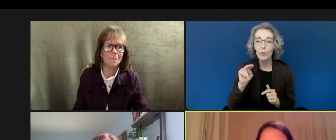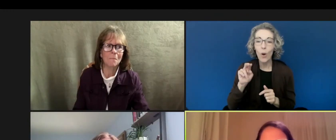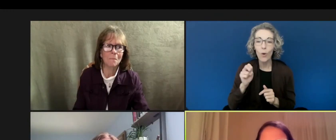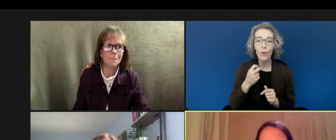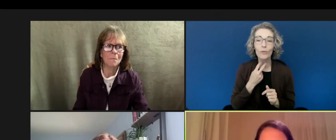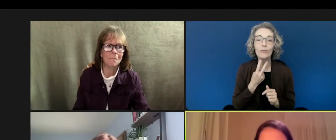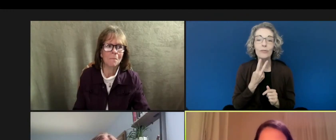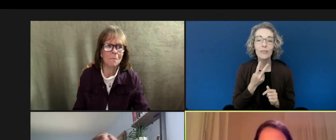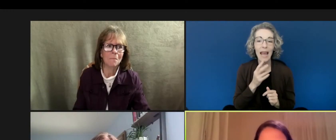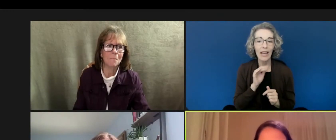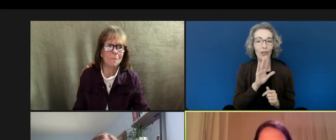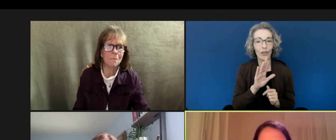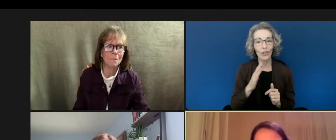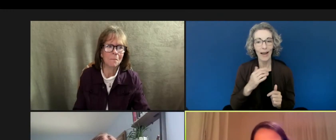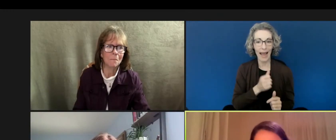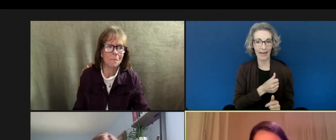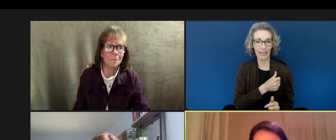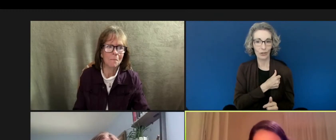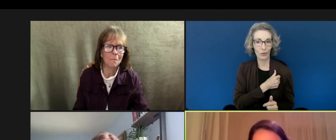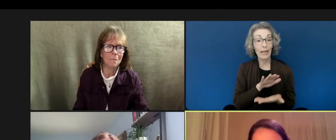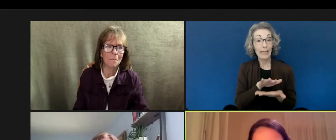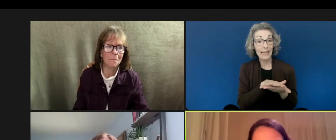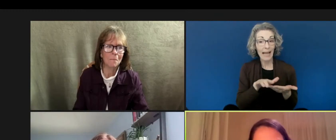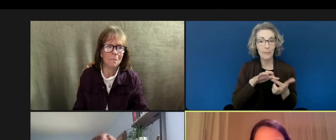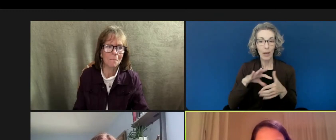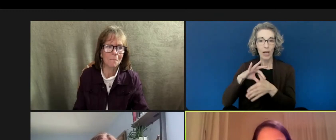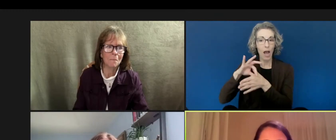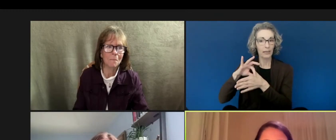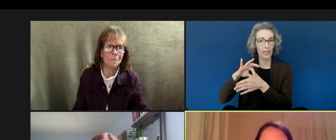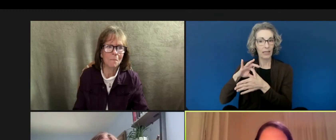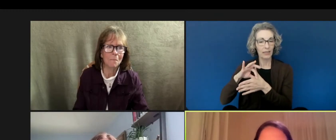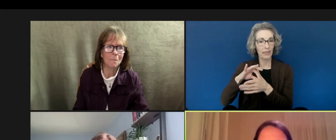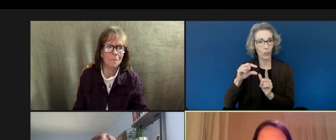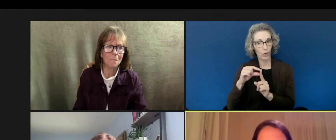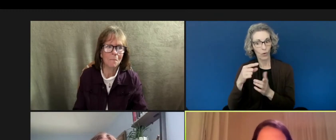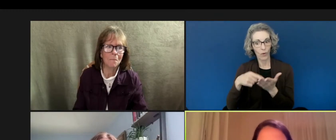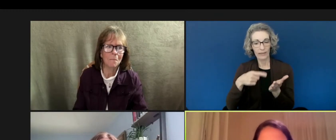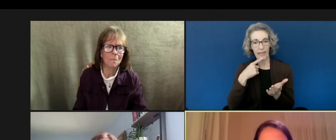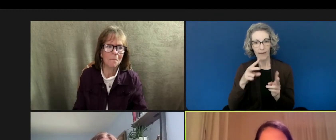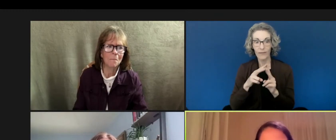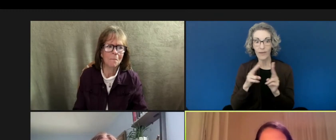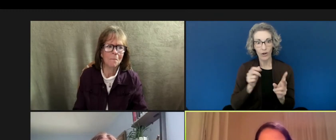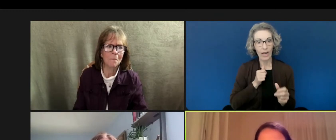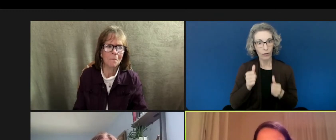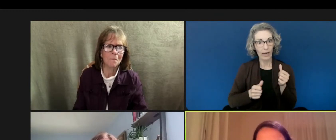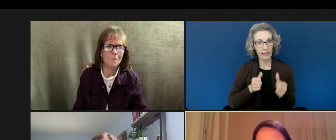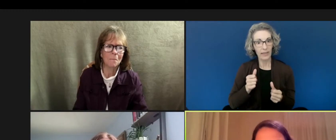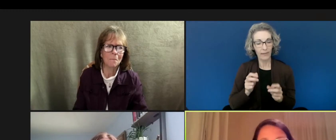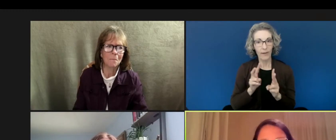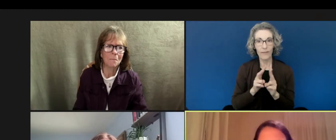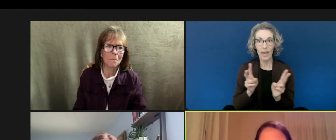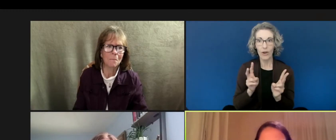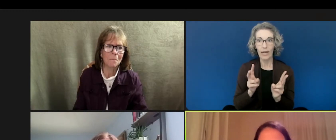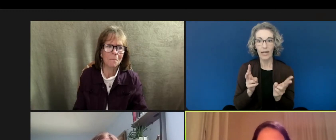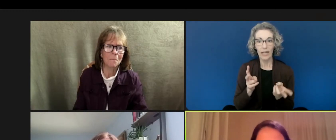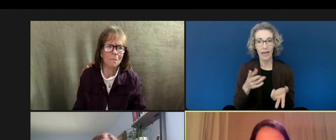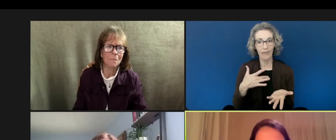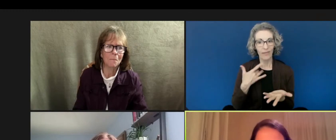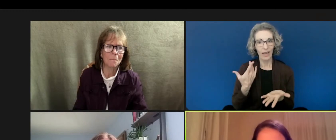the content of the things she said was very aggressive and very degrading.